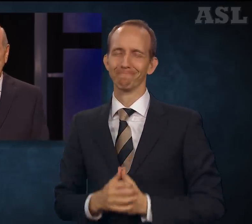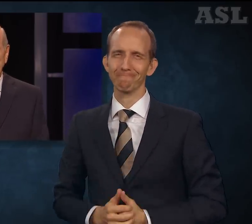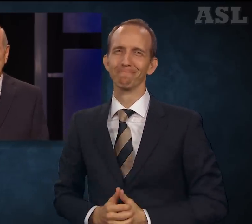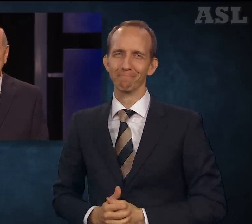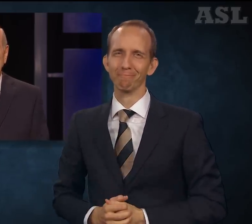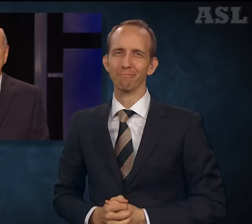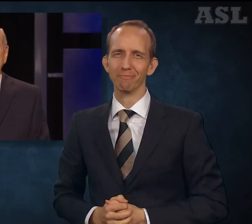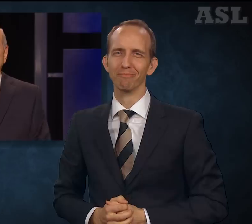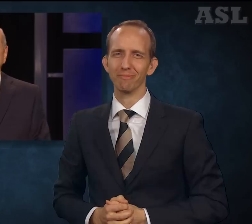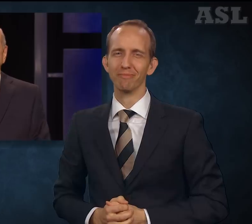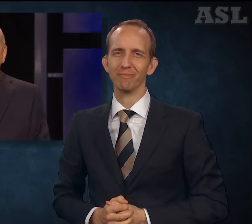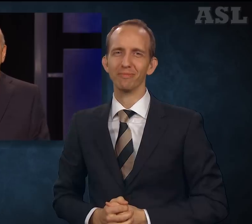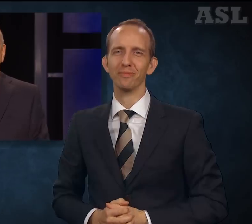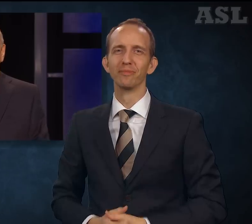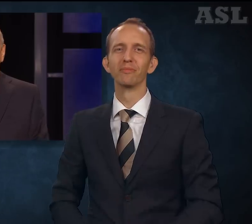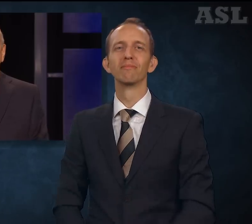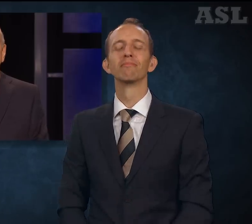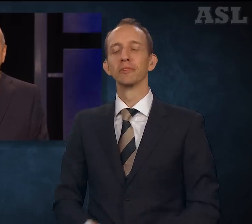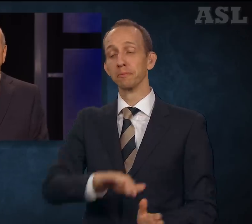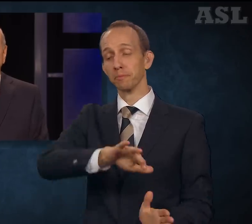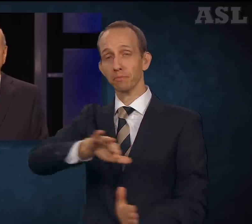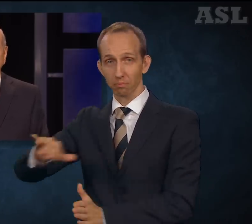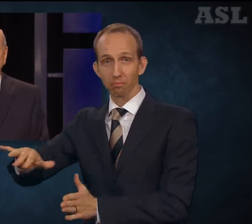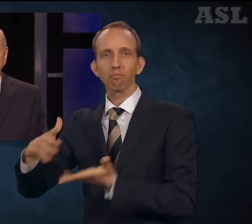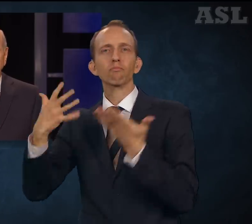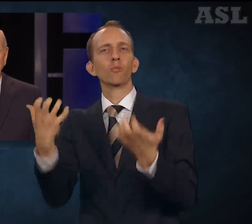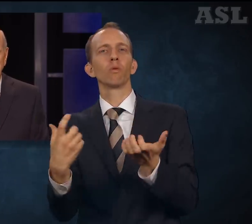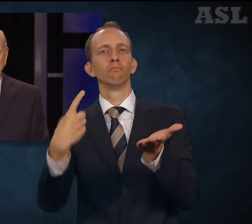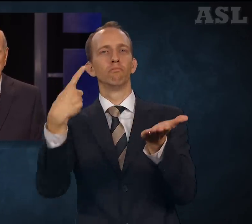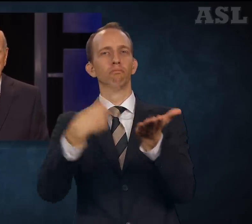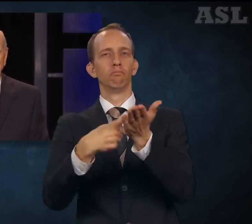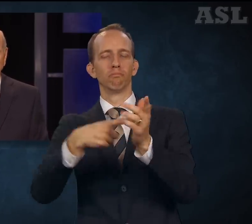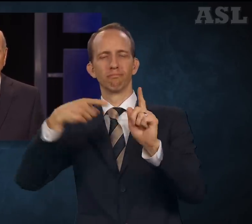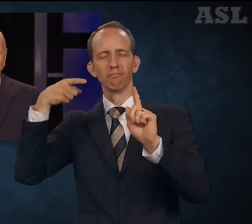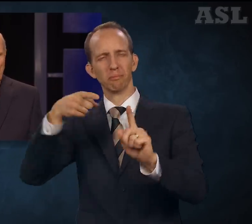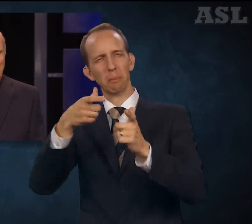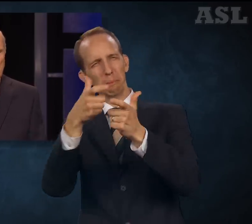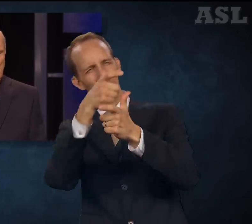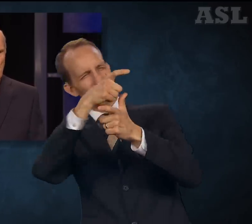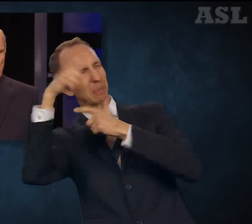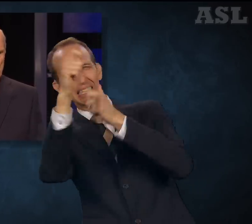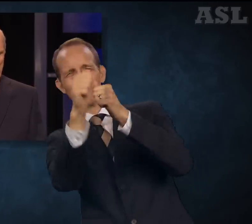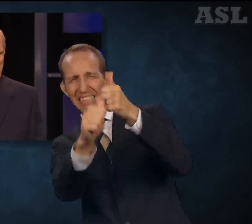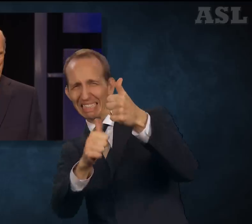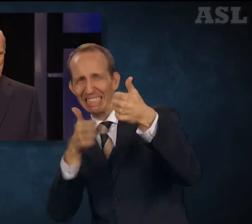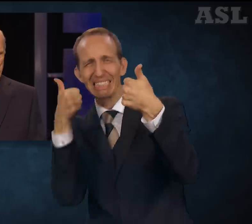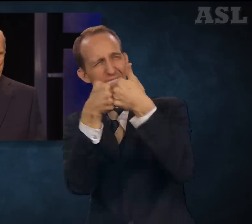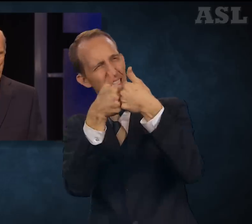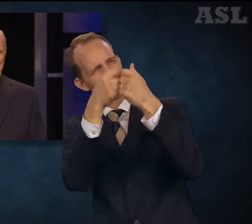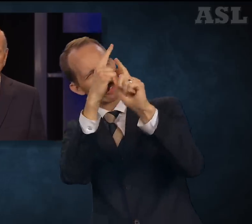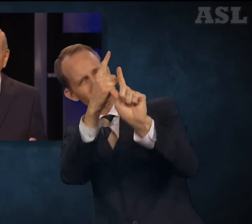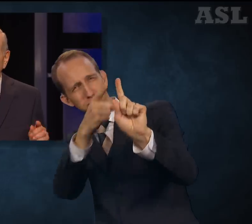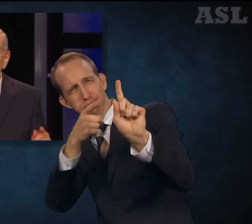AND WILL COME, YOU WILL FEEL JOY AND PEACE.